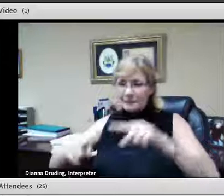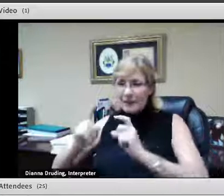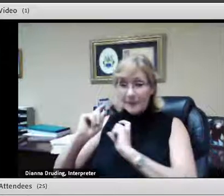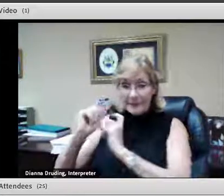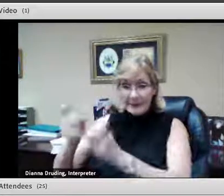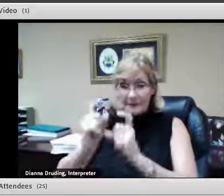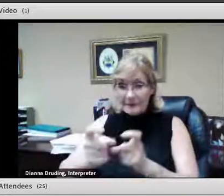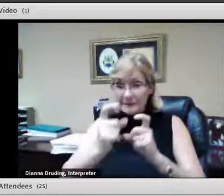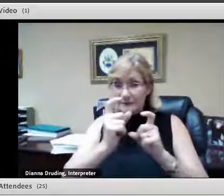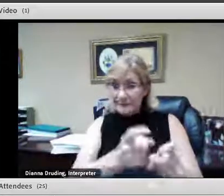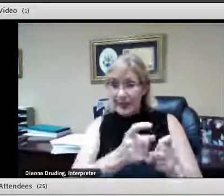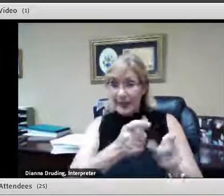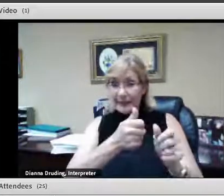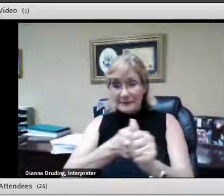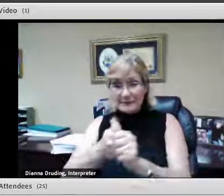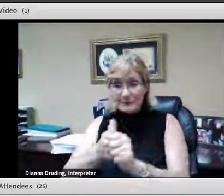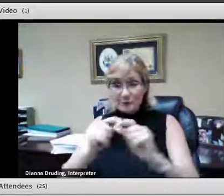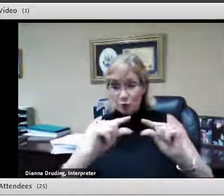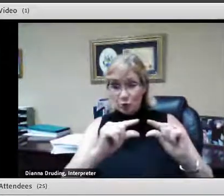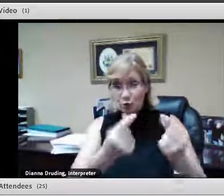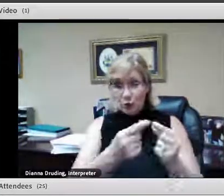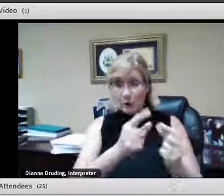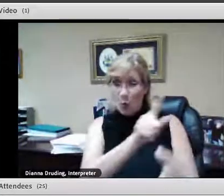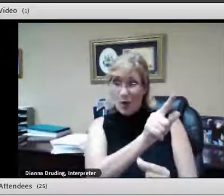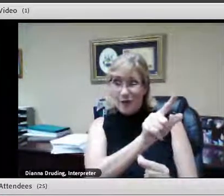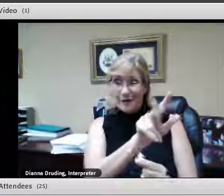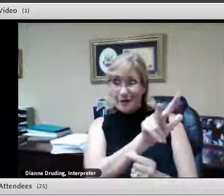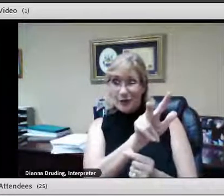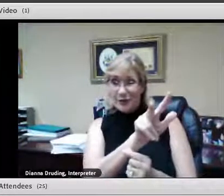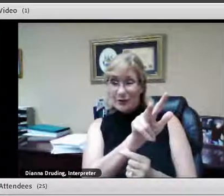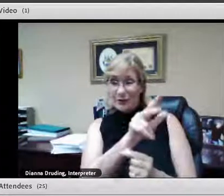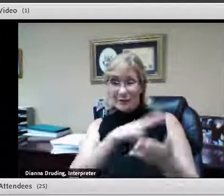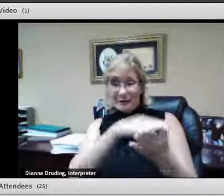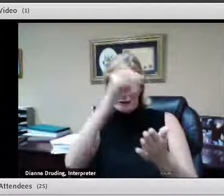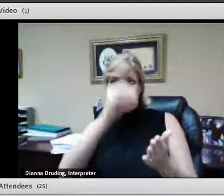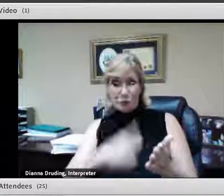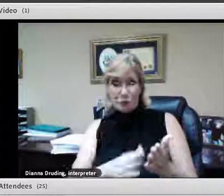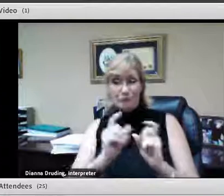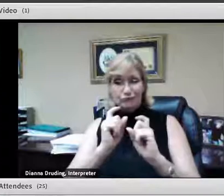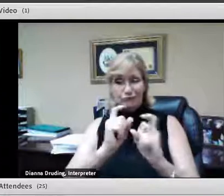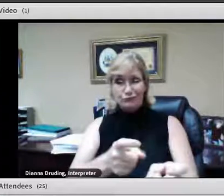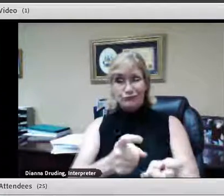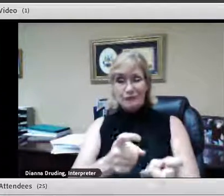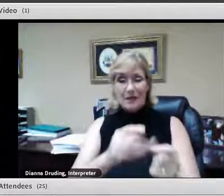each group of one to three students a building material. So, one group will get Legos.